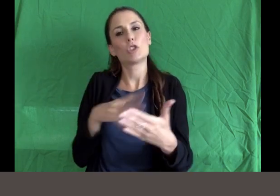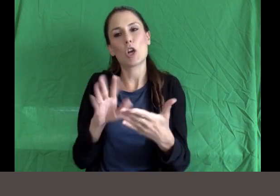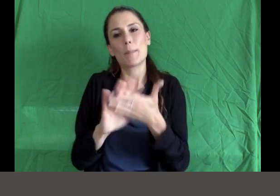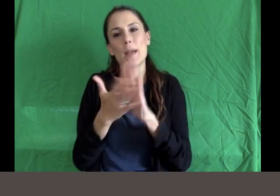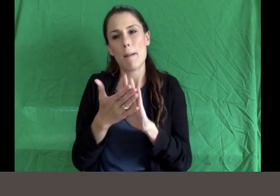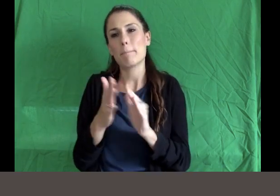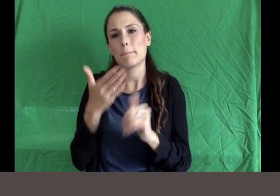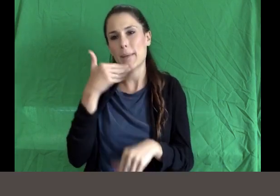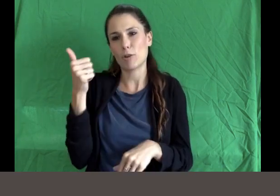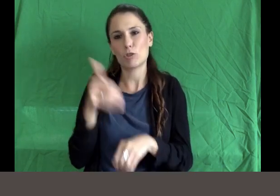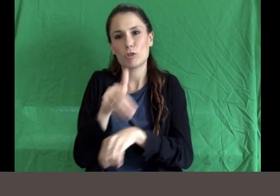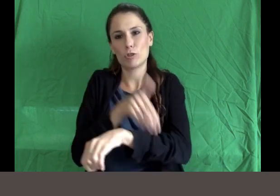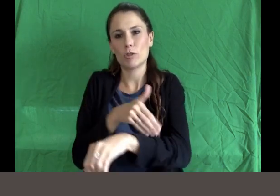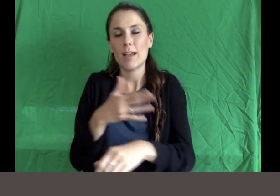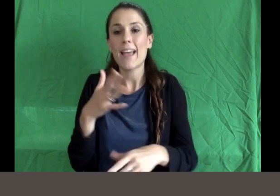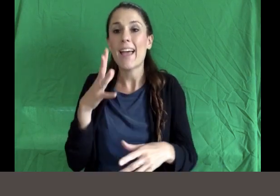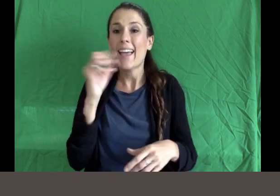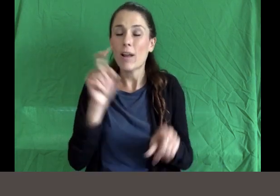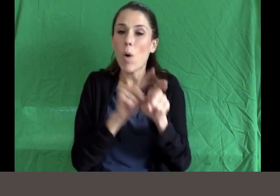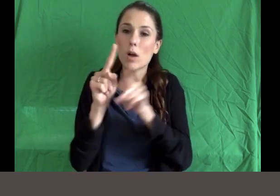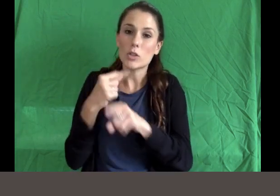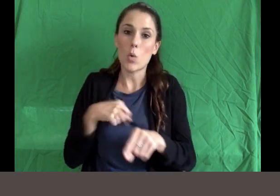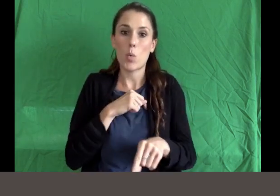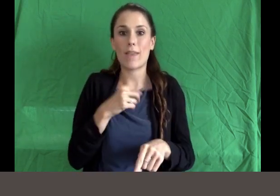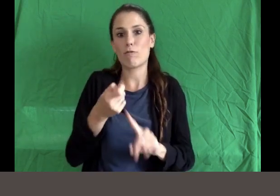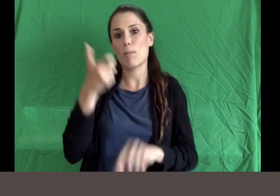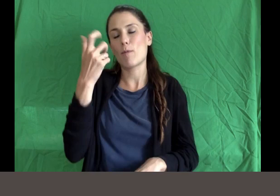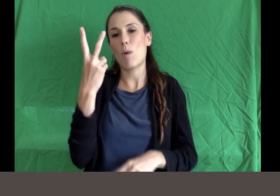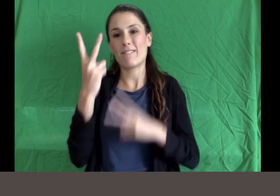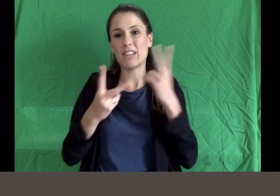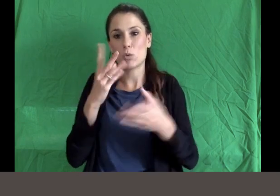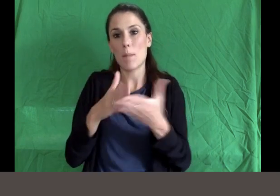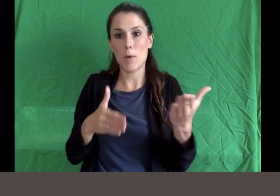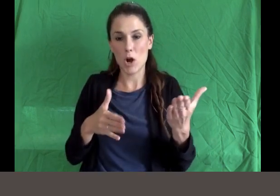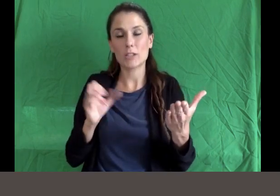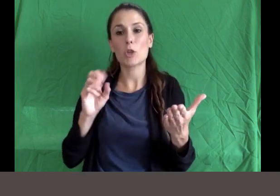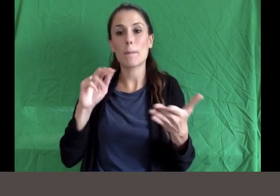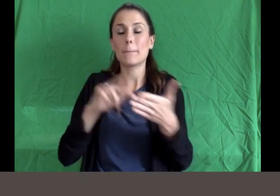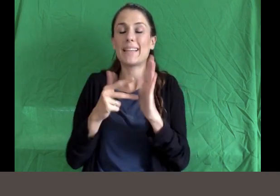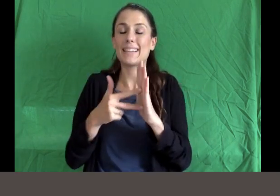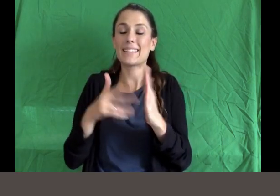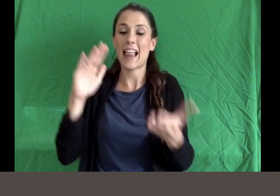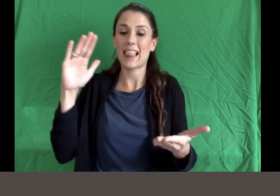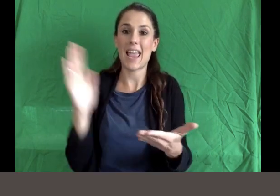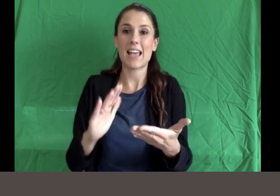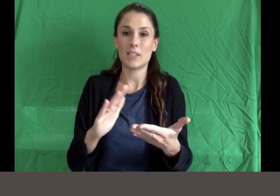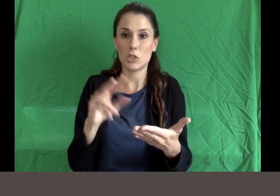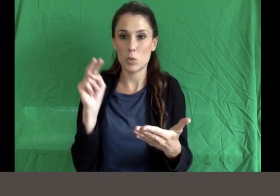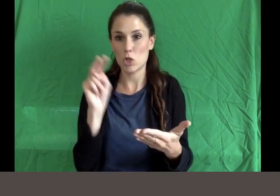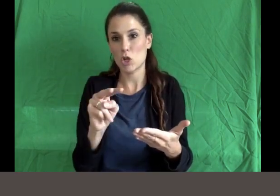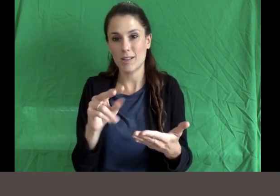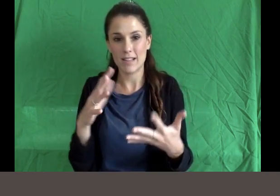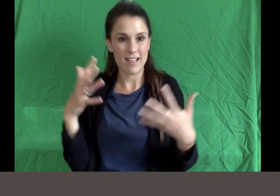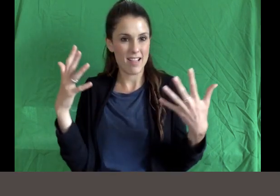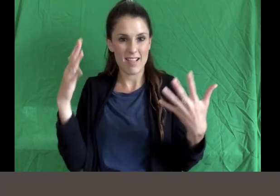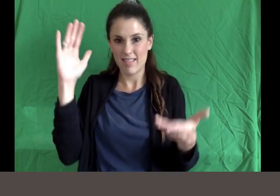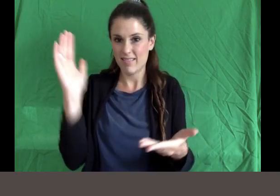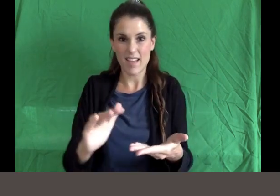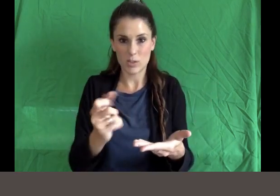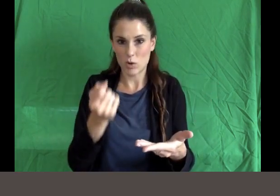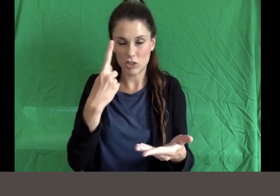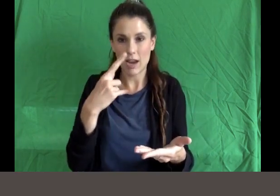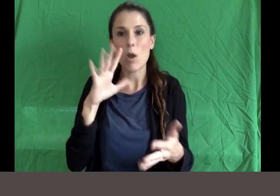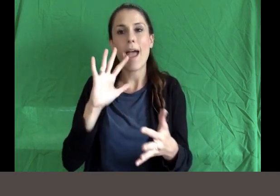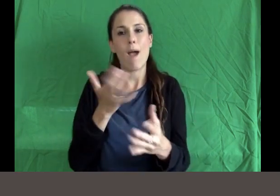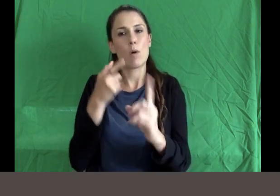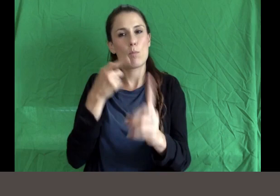becomes that much stronger now we also have very fine grain control over our chart junk and specifically